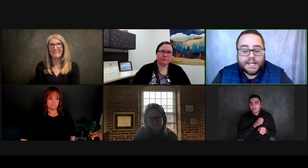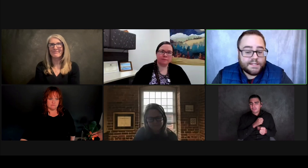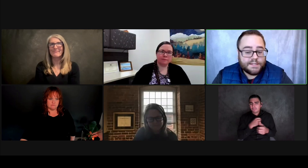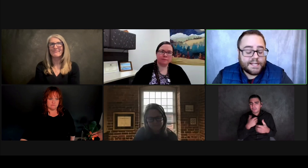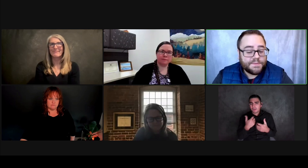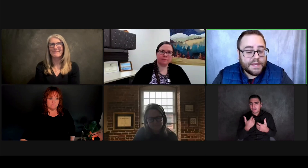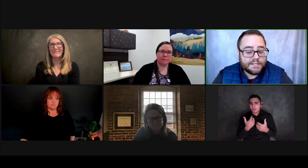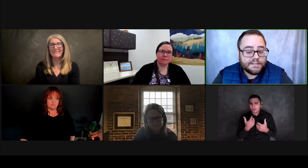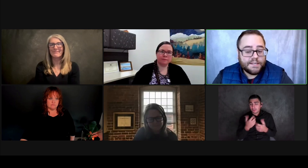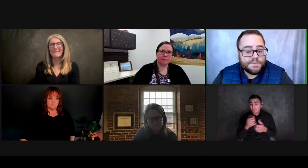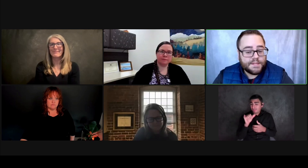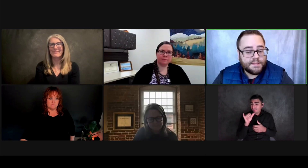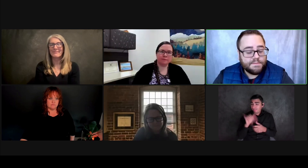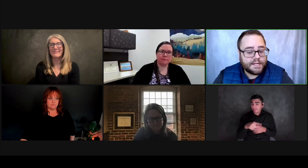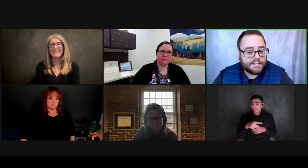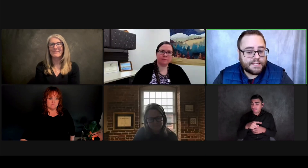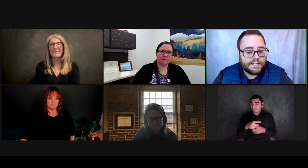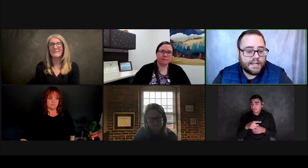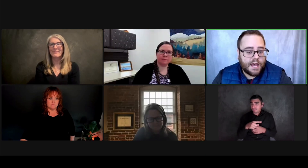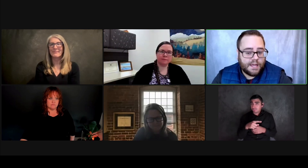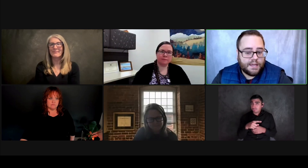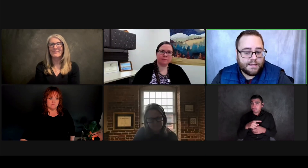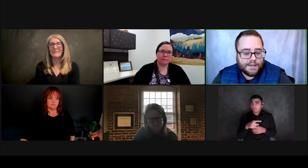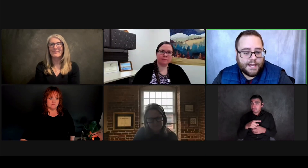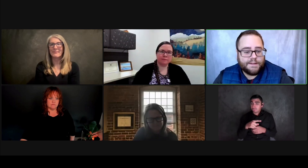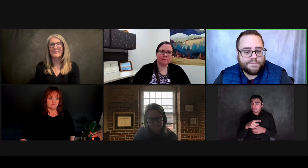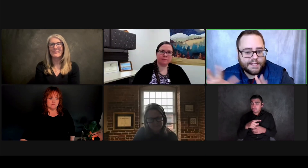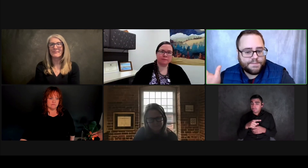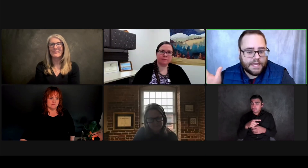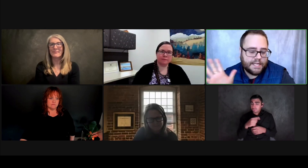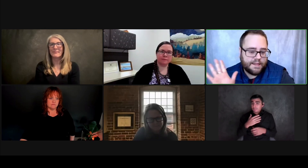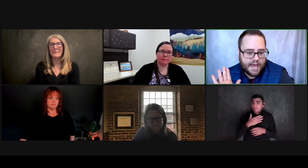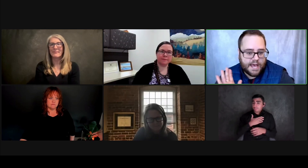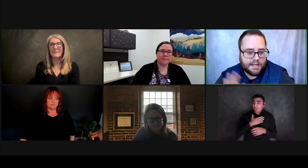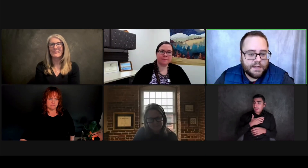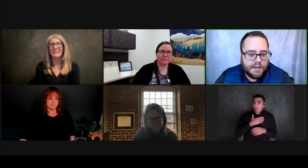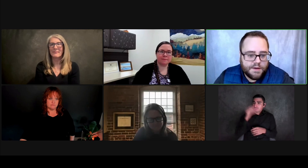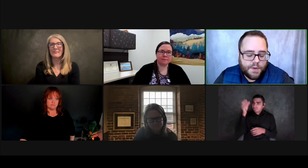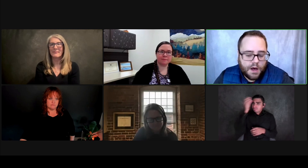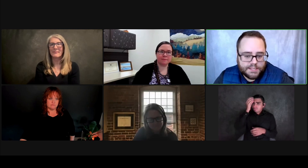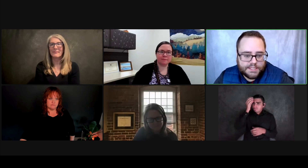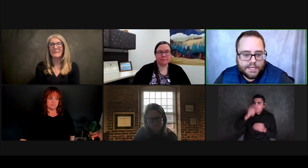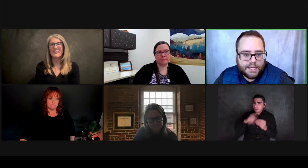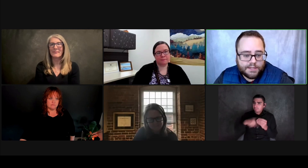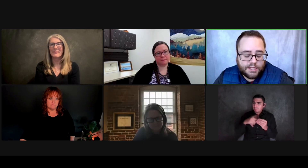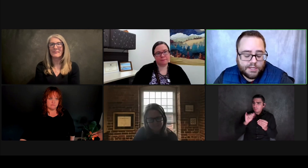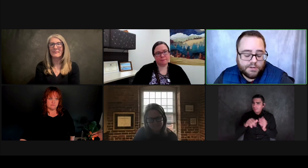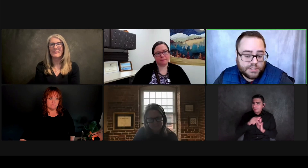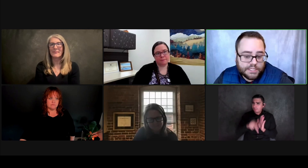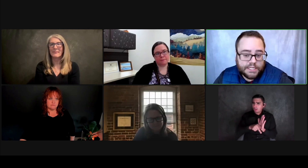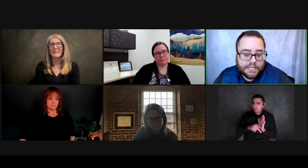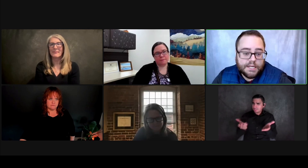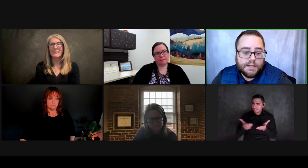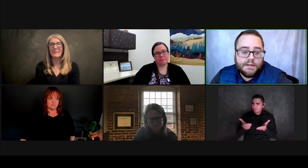That's basically the extent that I can speak to that policy here at the university.